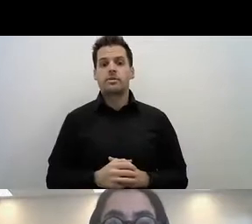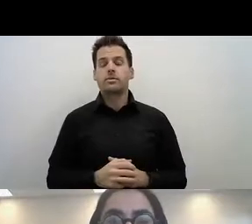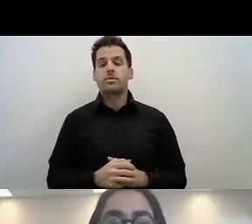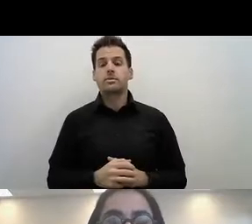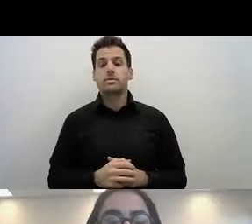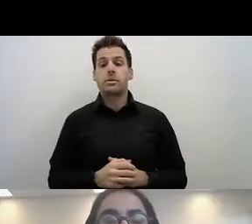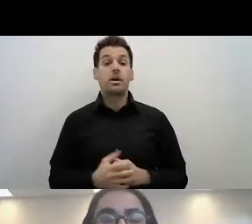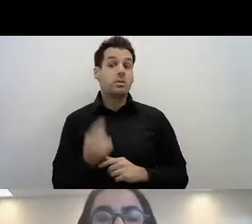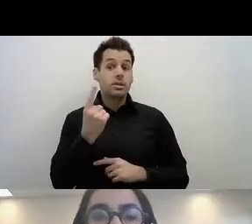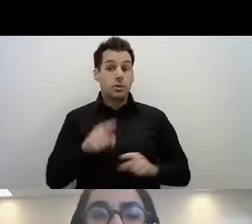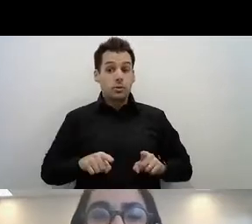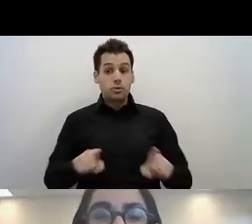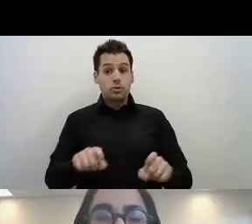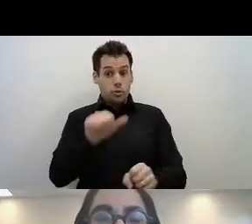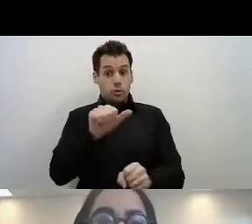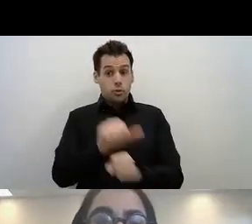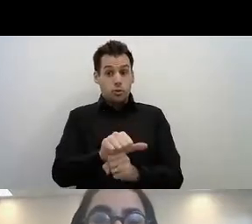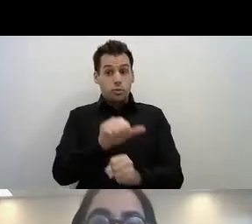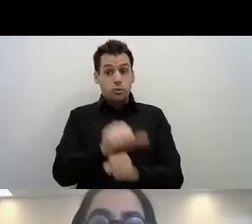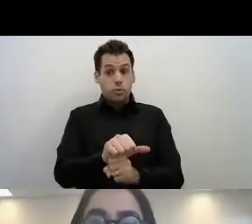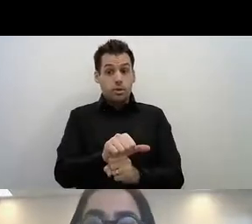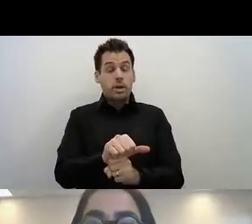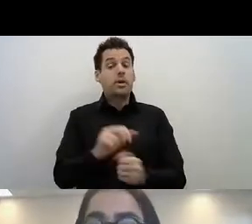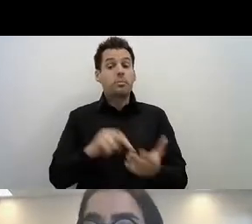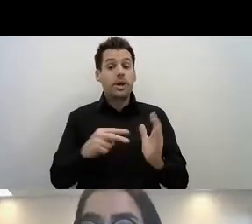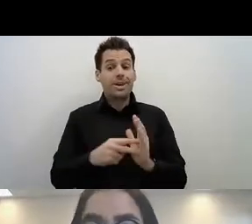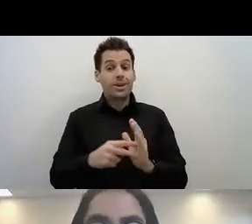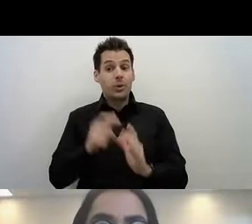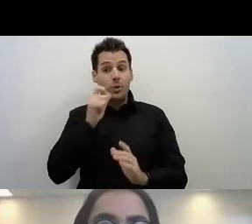working service animals are under the care and control of the person that they are assisting